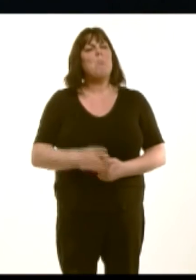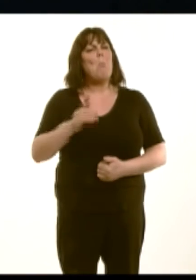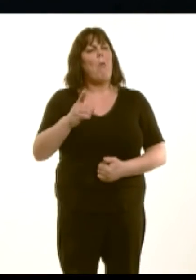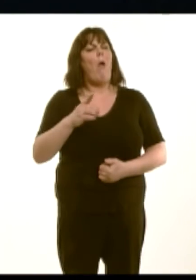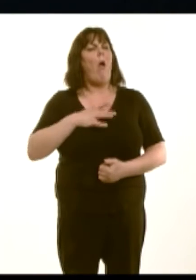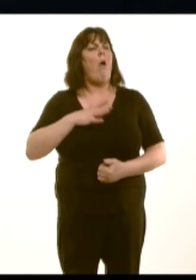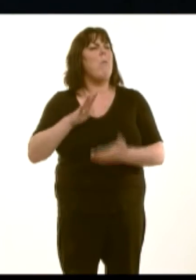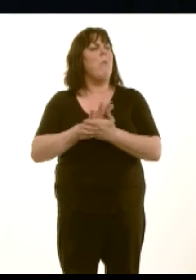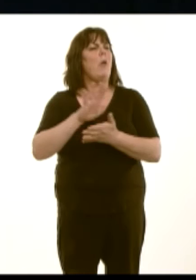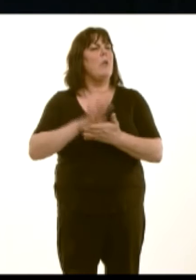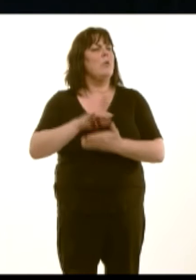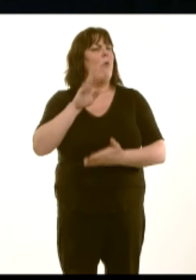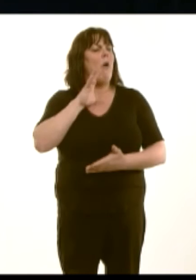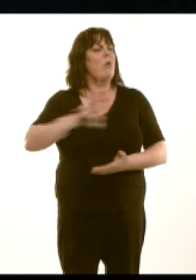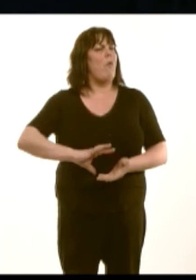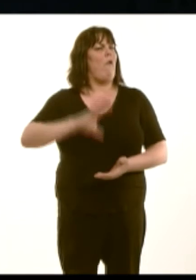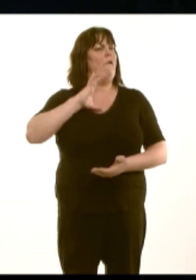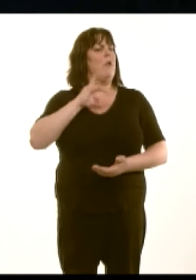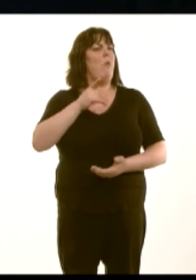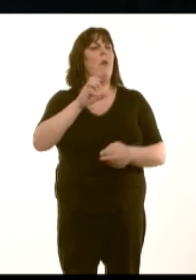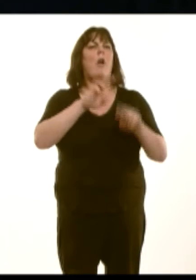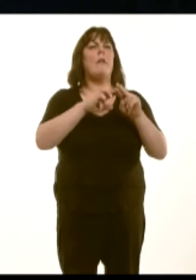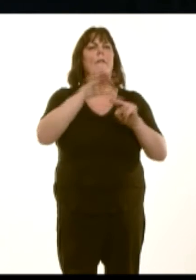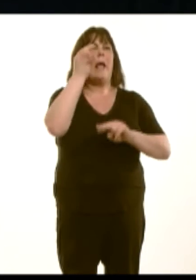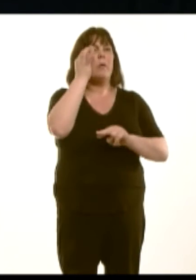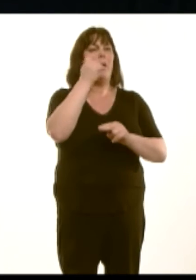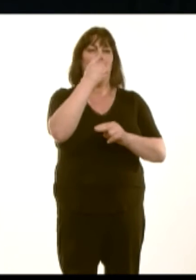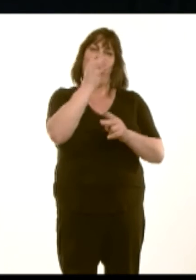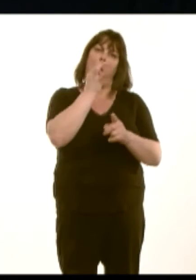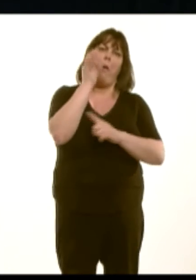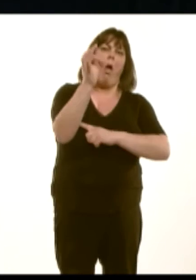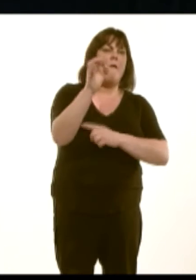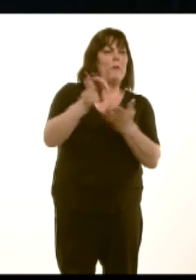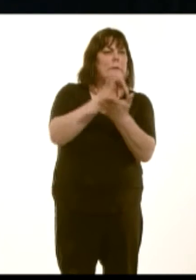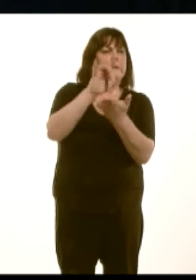ability of the leadership of Cardiff to deliver on a city deal, because your own Deputy Minister,